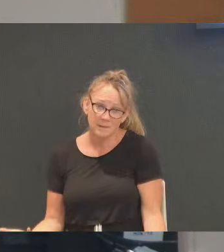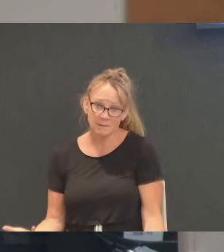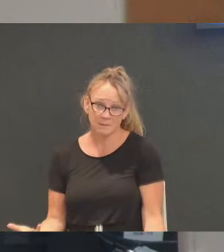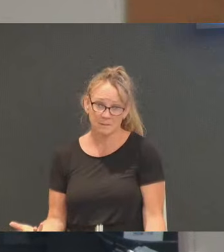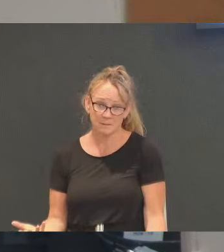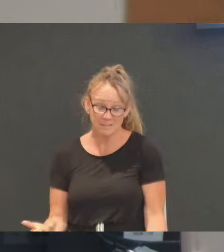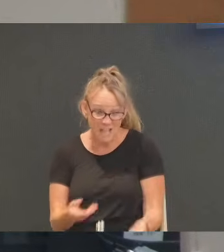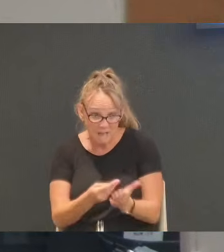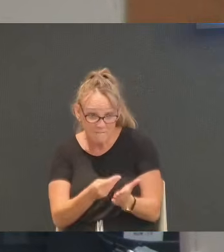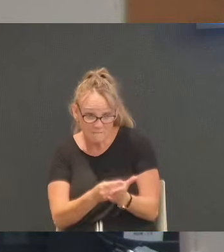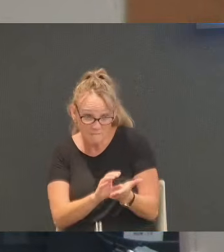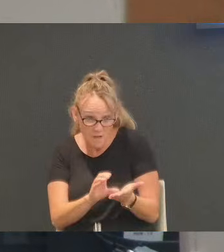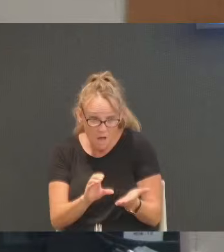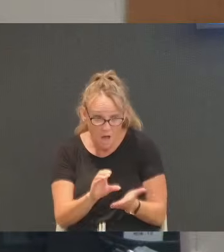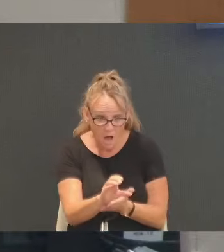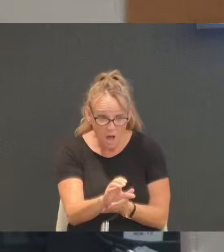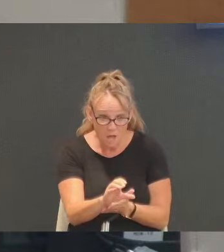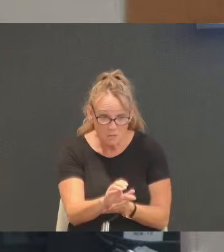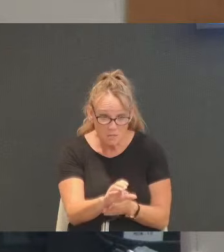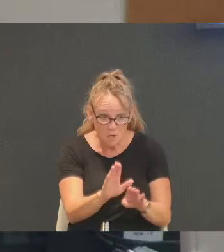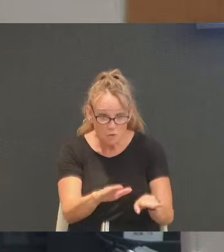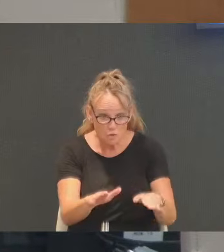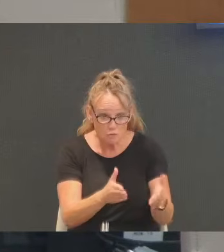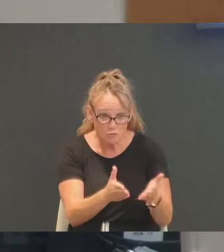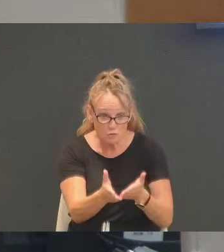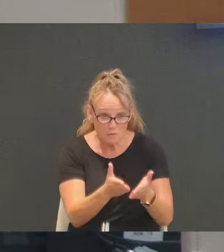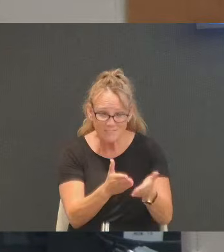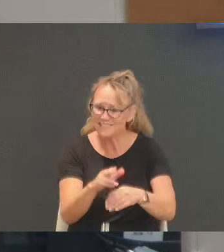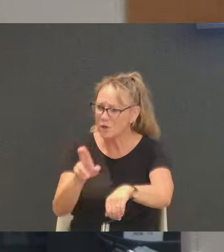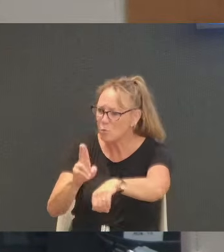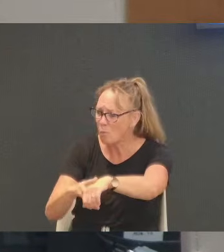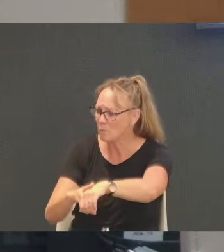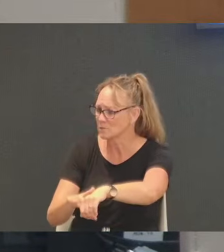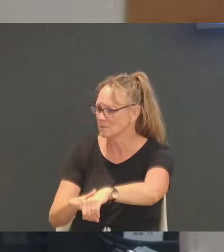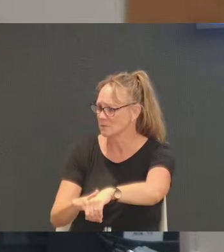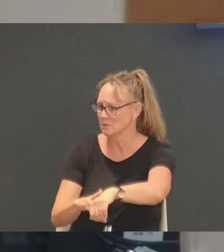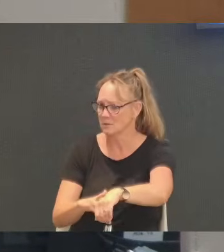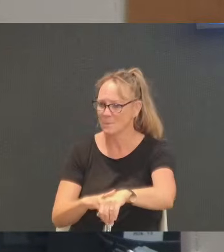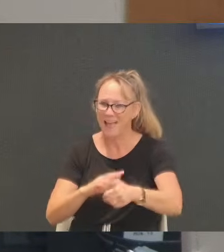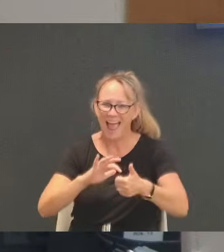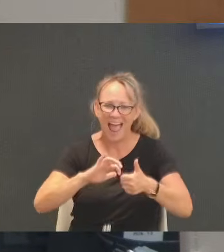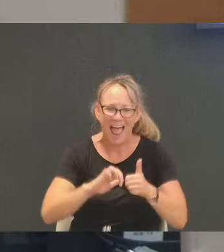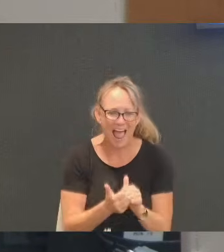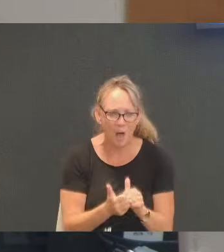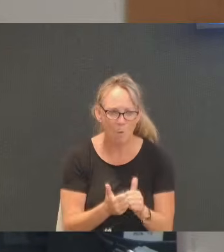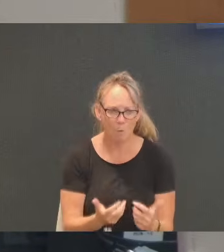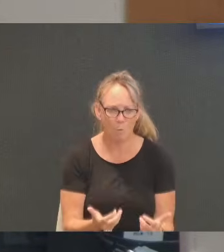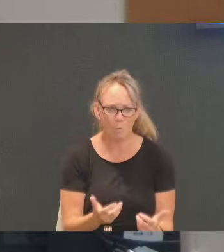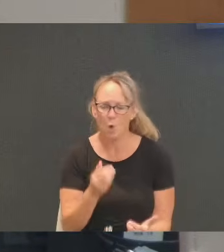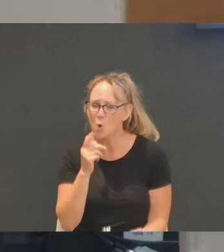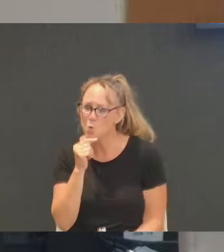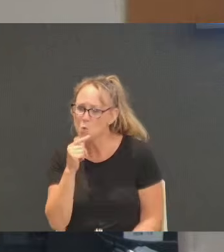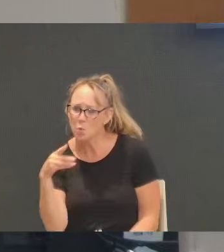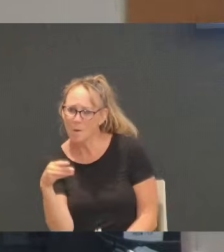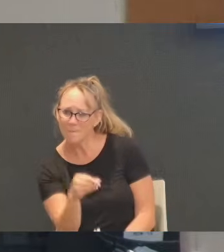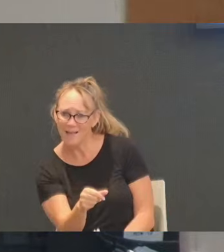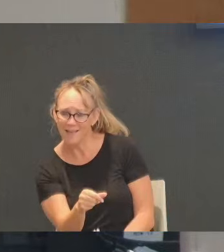children's services, but how do we do it and who should pay for it. I think it's very unfortunate